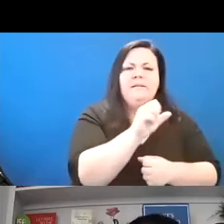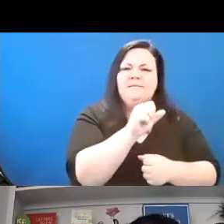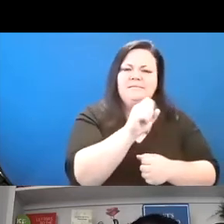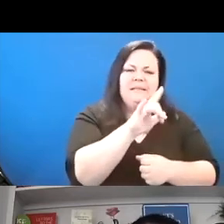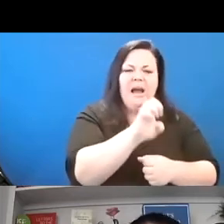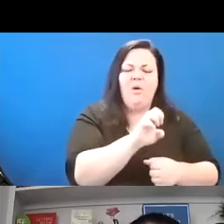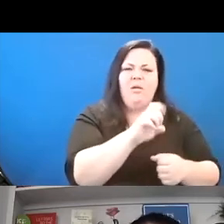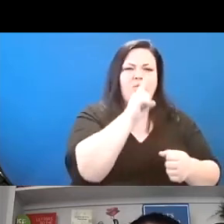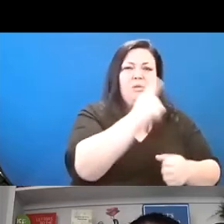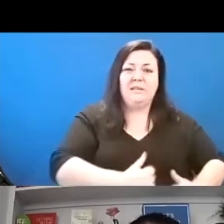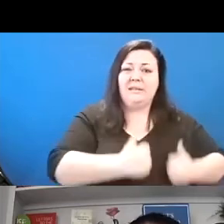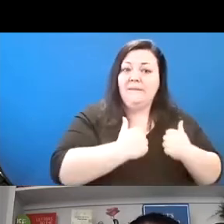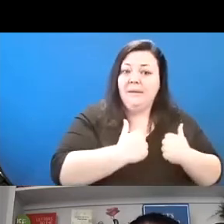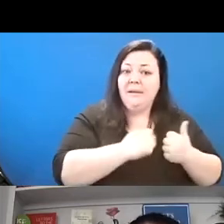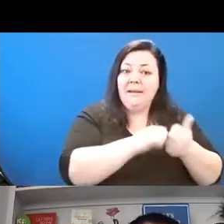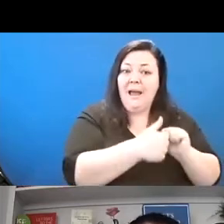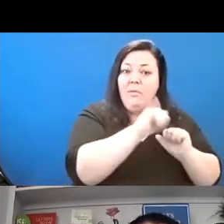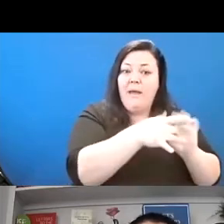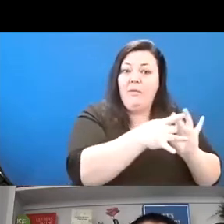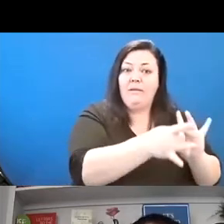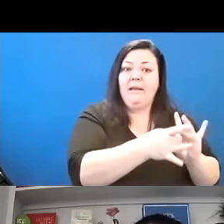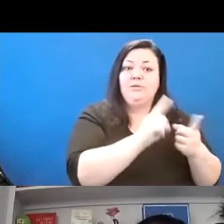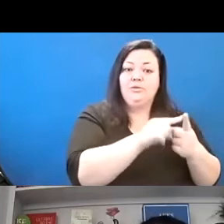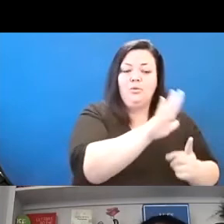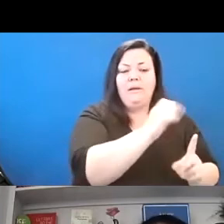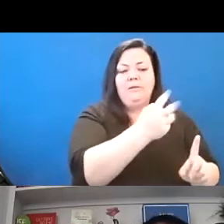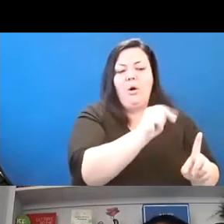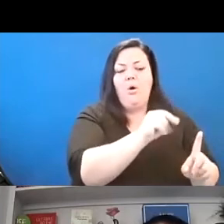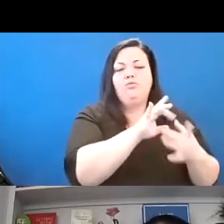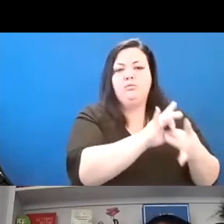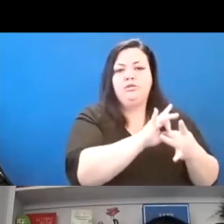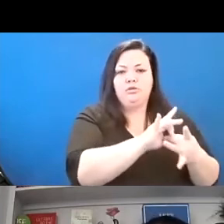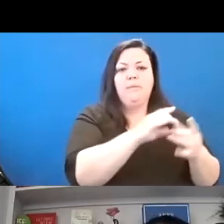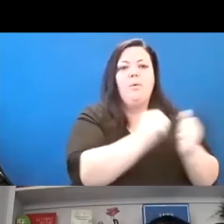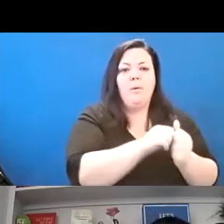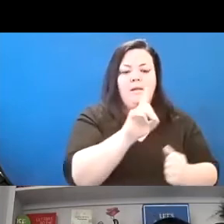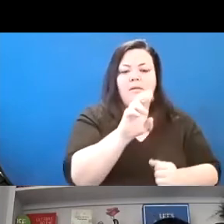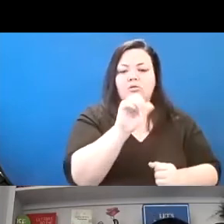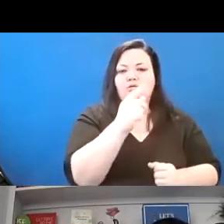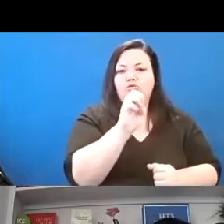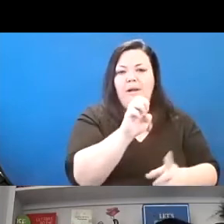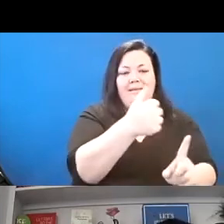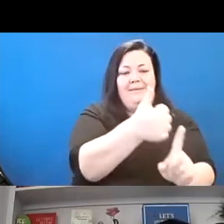and how that relates to his relationship with drake as a person in a character